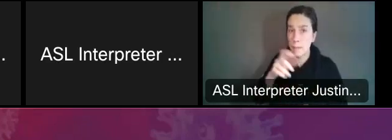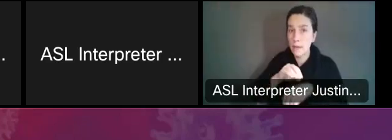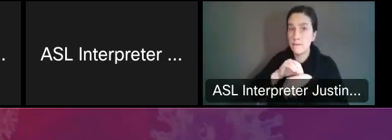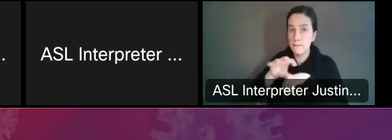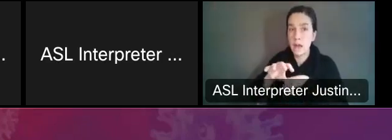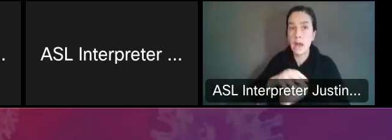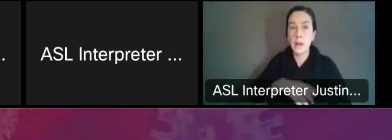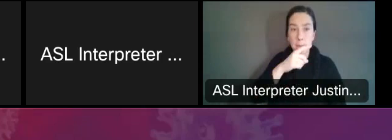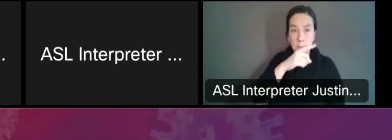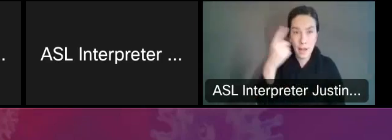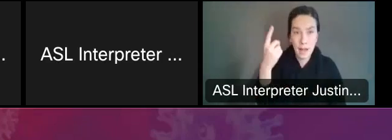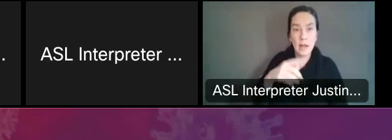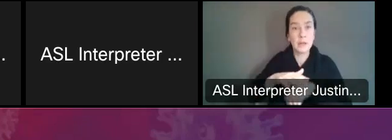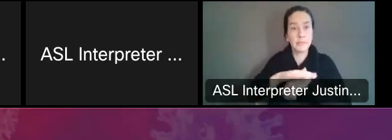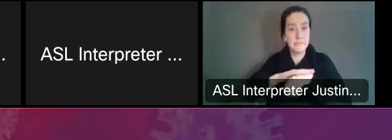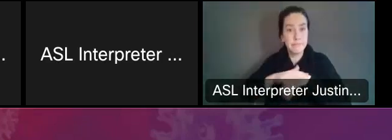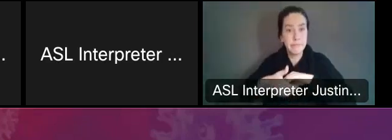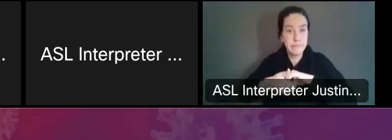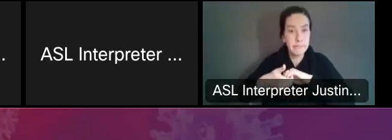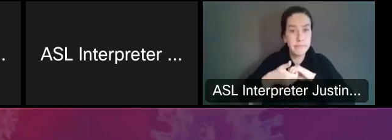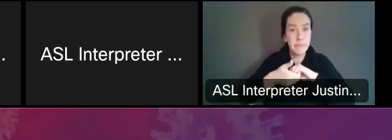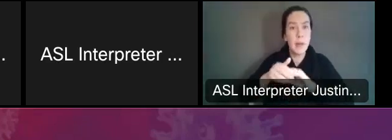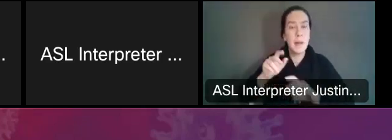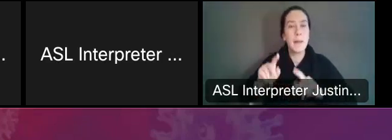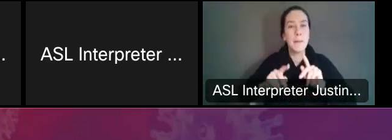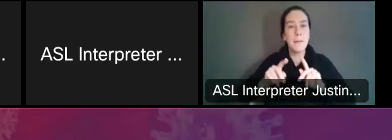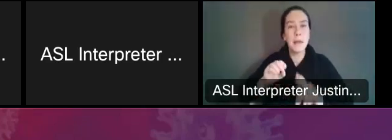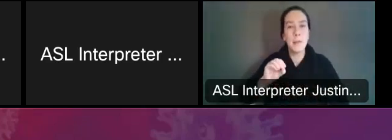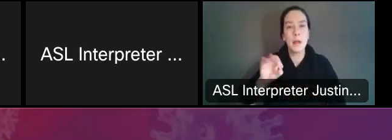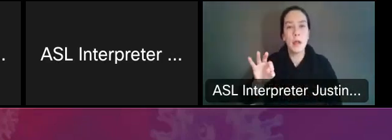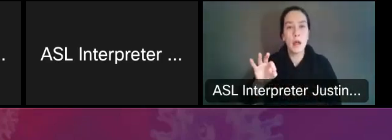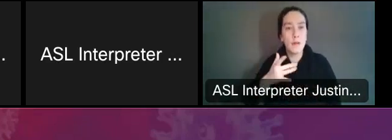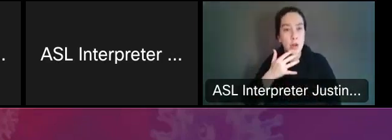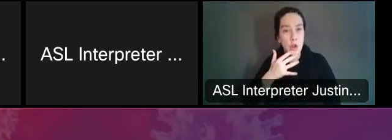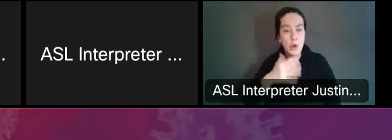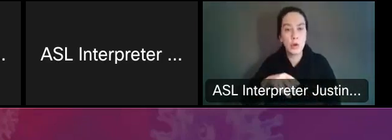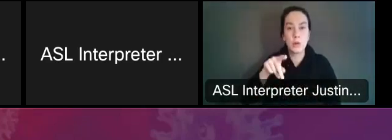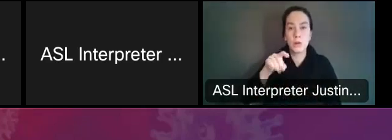People of color disability and plus communities.